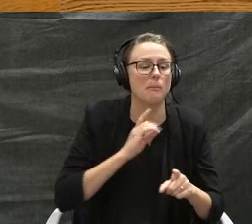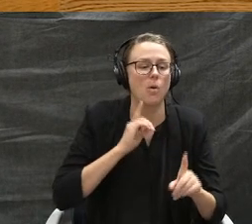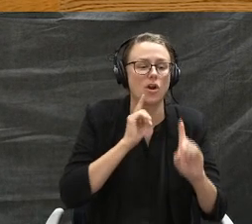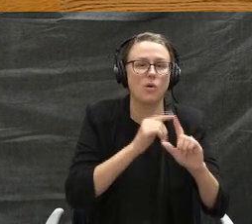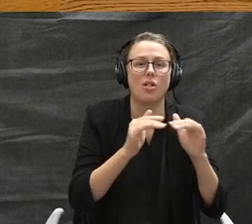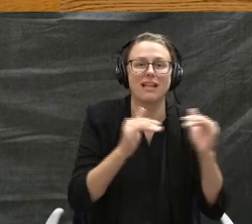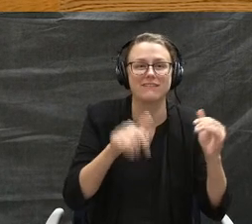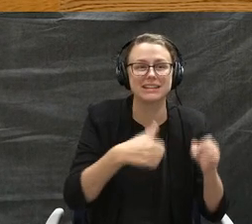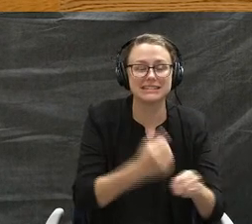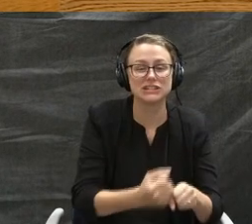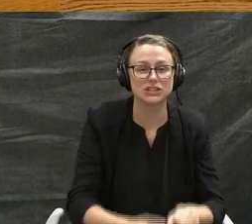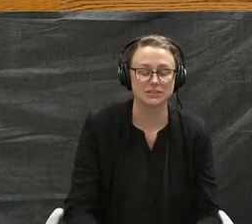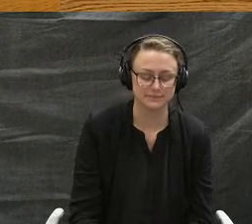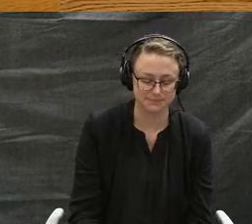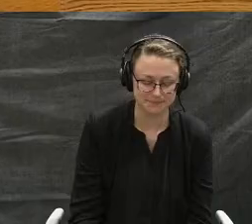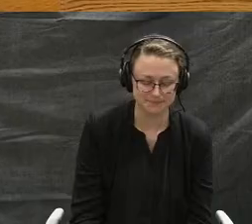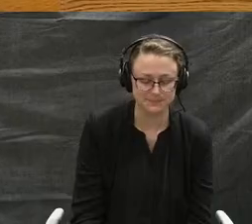And does anybody else have any comments?